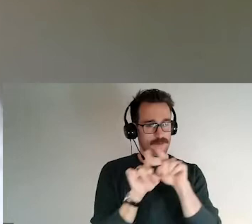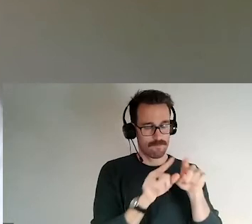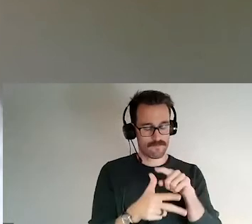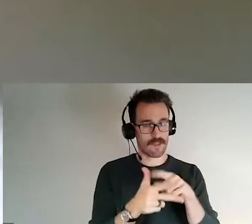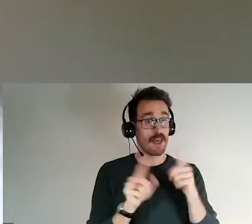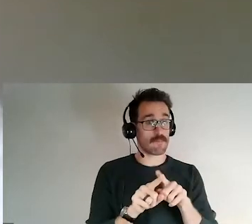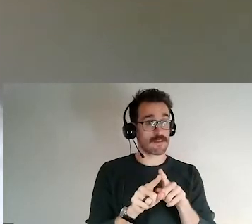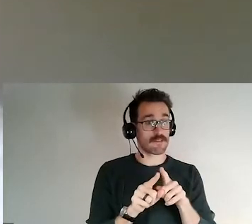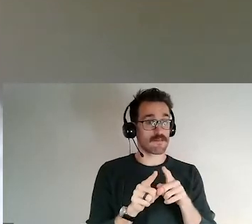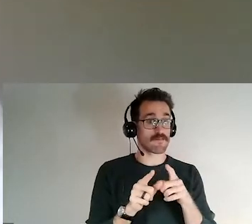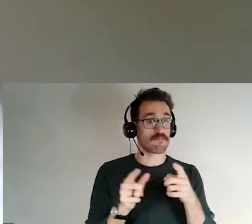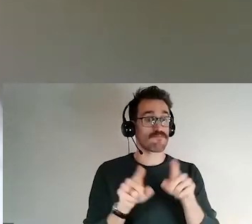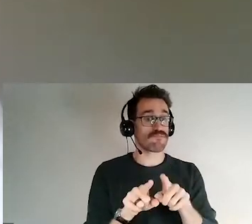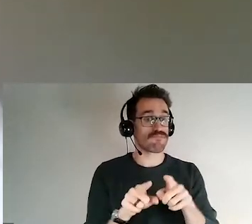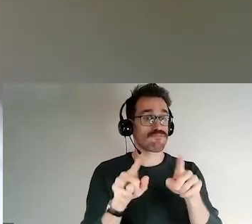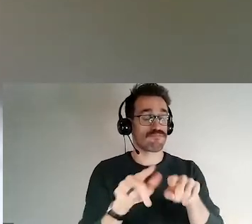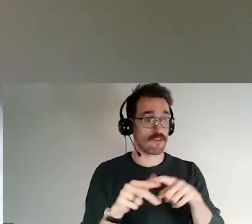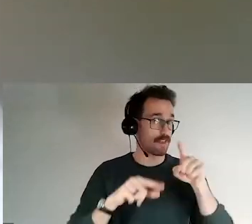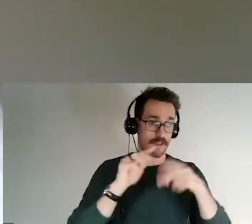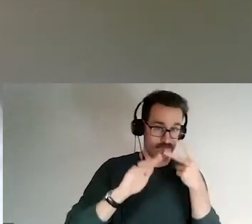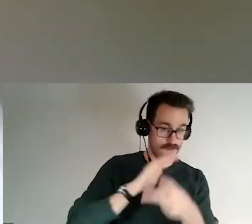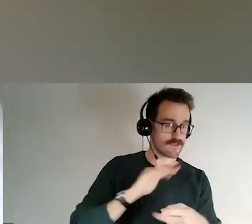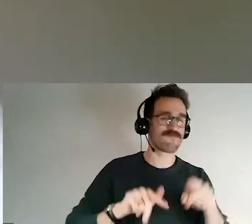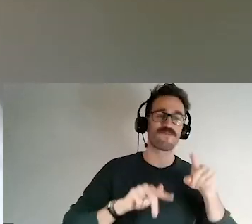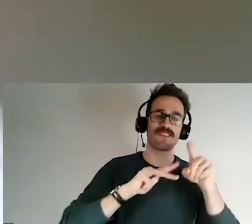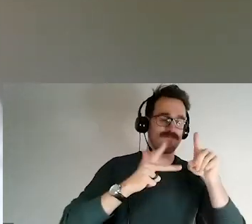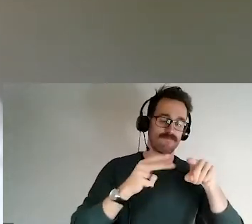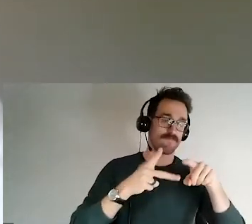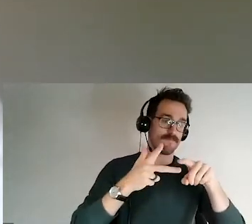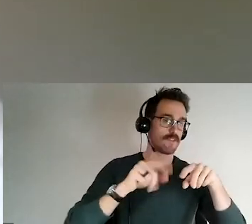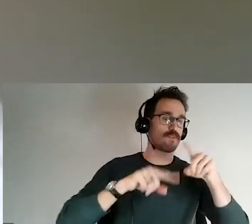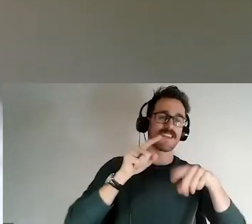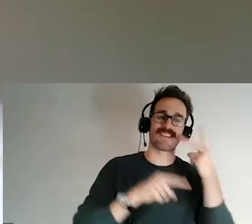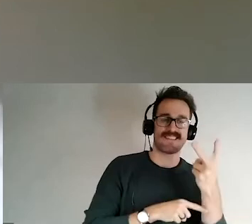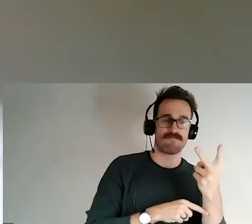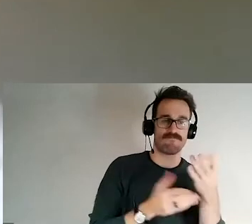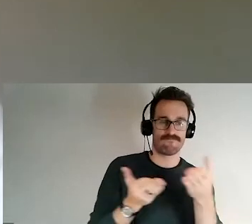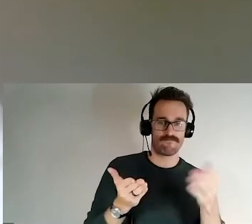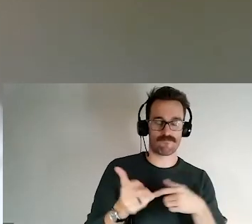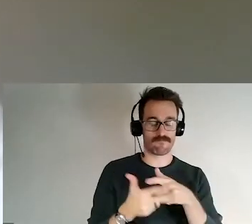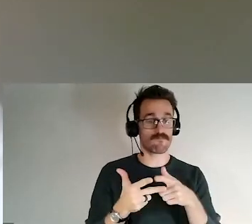unpredictable and invisible. As a result, they often share similar impacts on people's